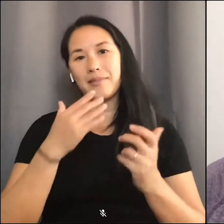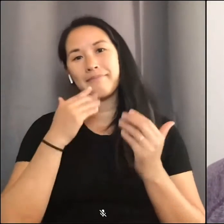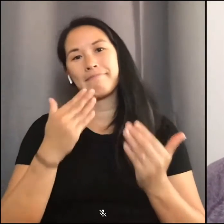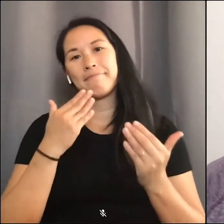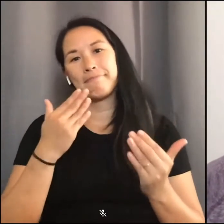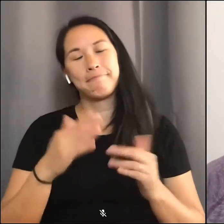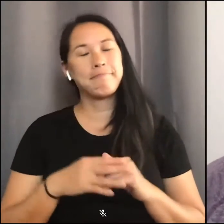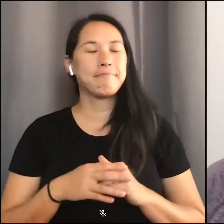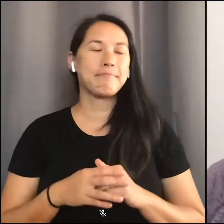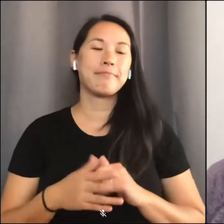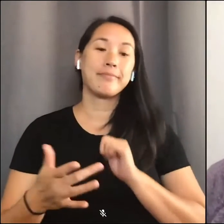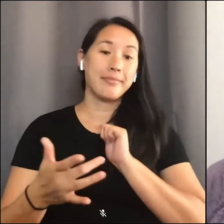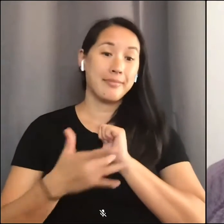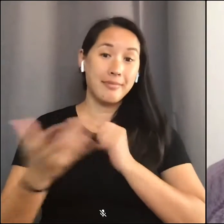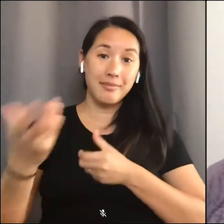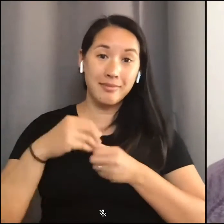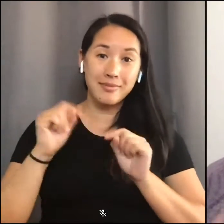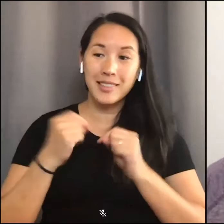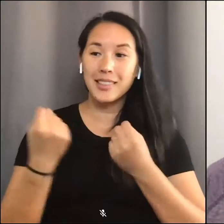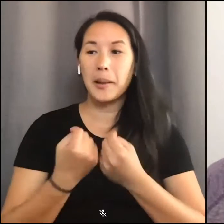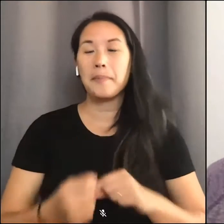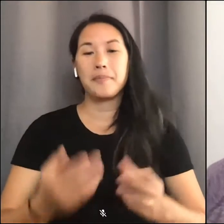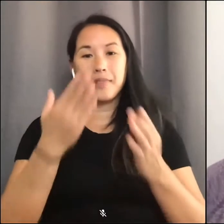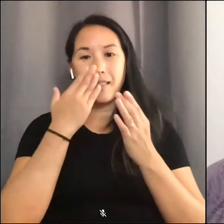uh the tech inclusion team um thanks to all you in the audience